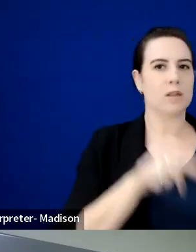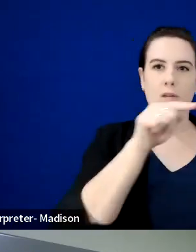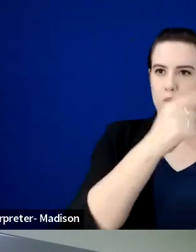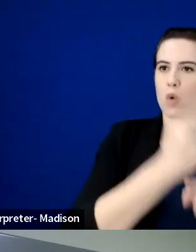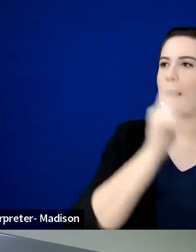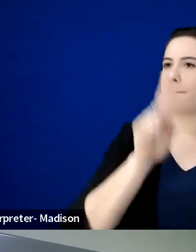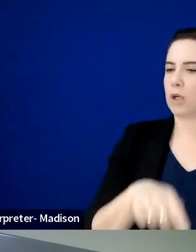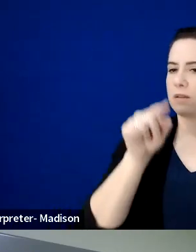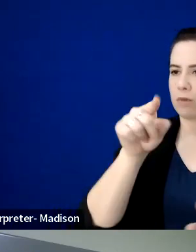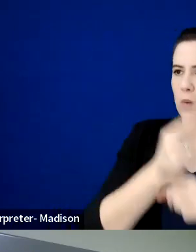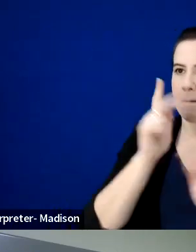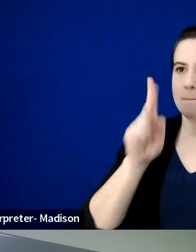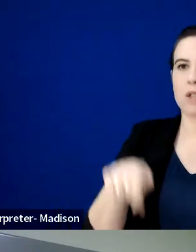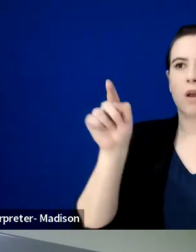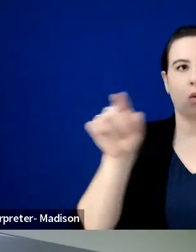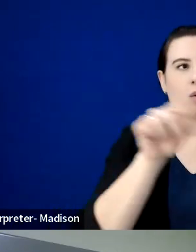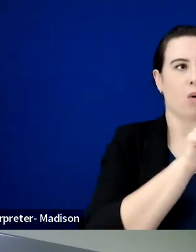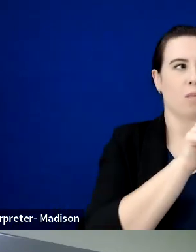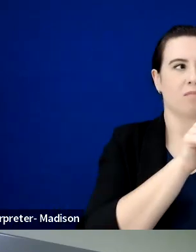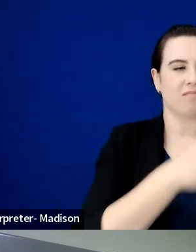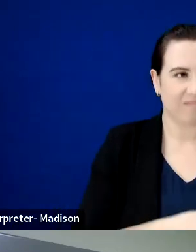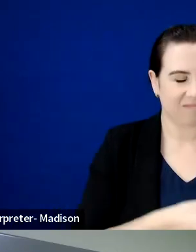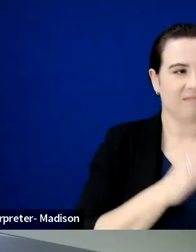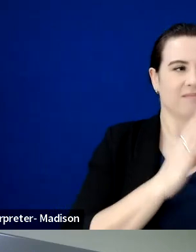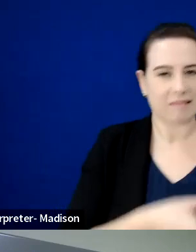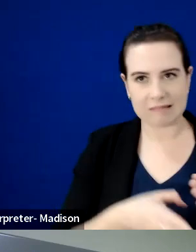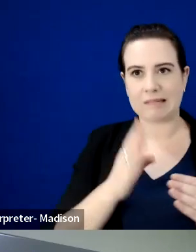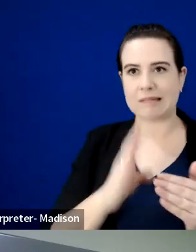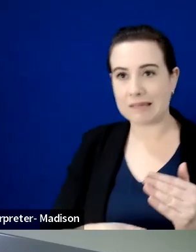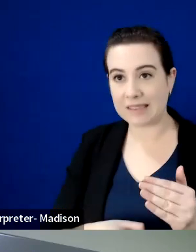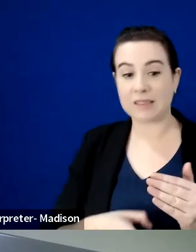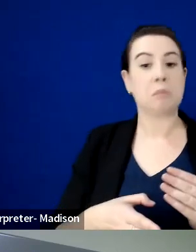As Regina was saying, being persistent may be outside of the box.